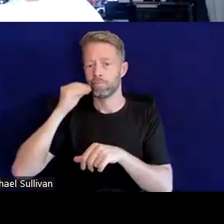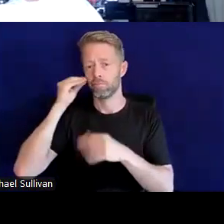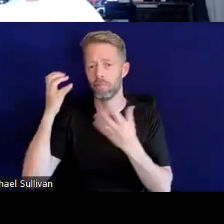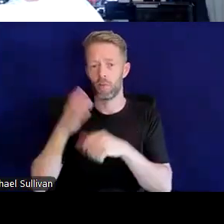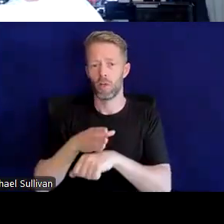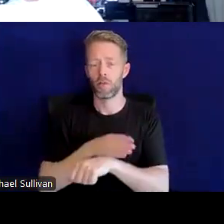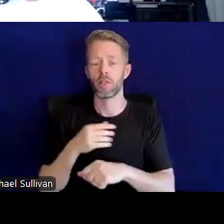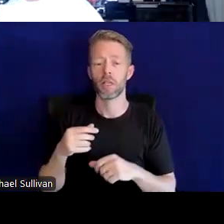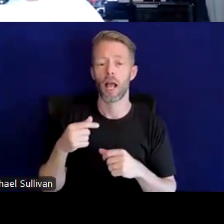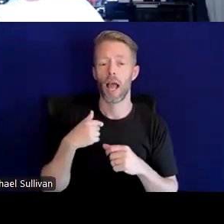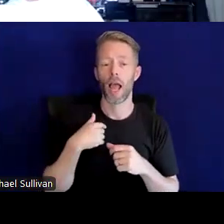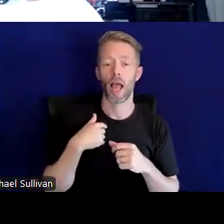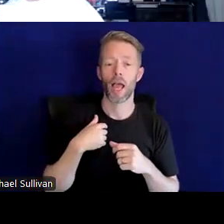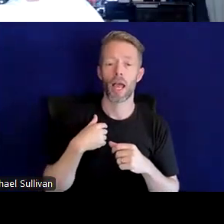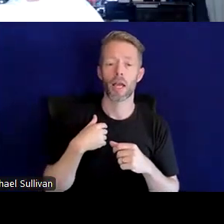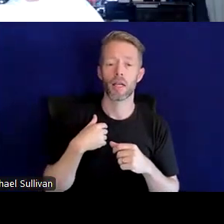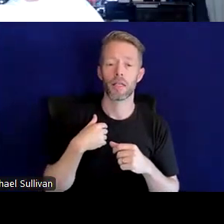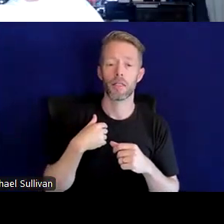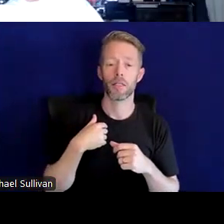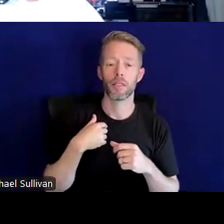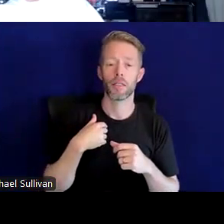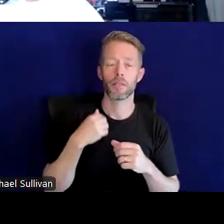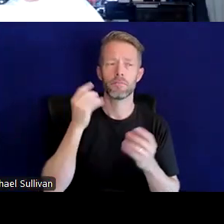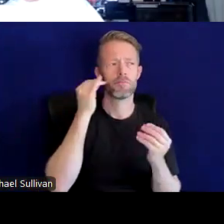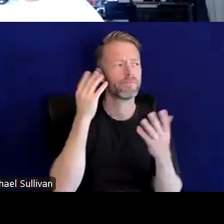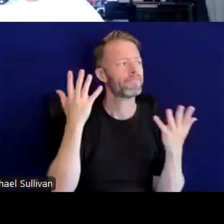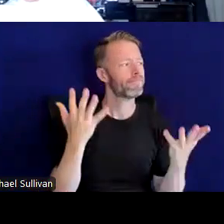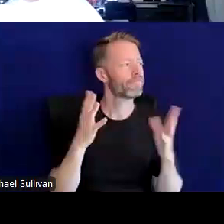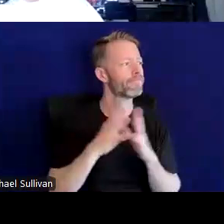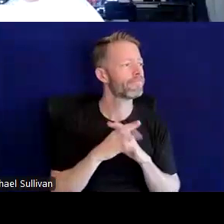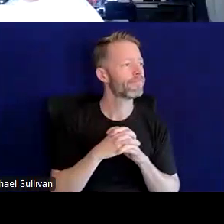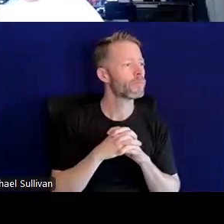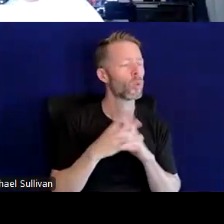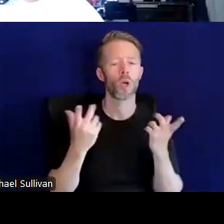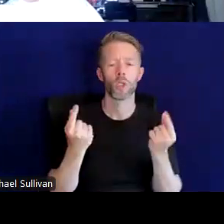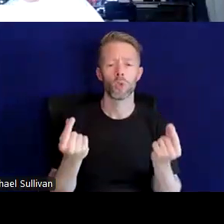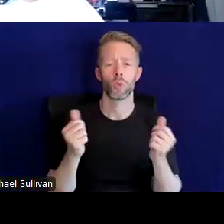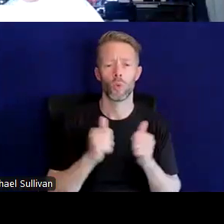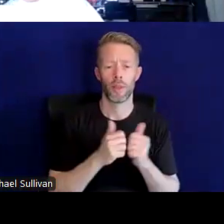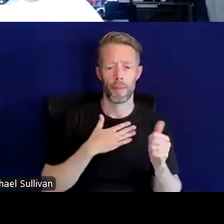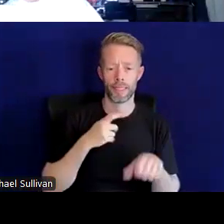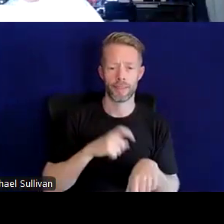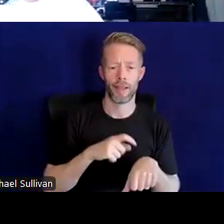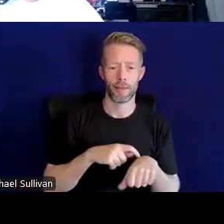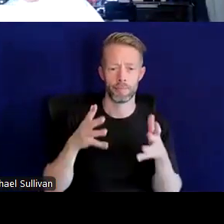no longer drive and home a lot and recovering, I explored what could I do with the additional time that I had on my hands,